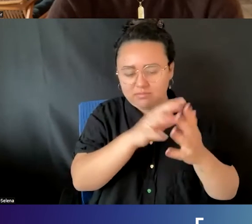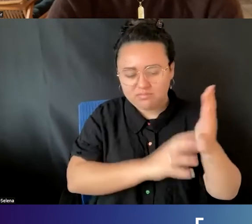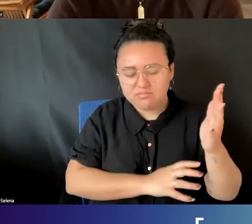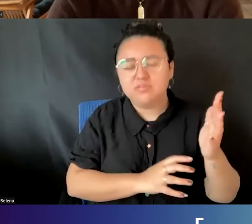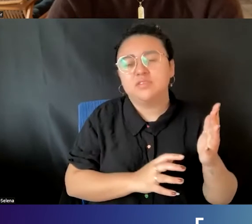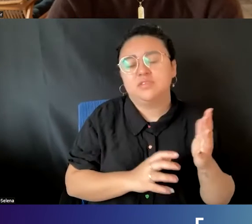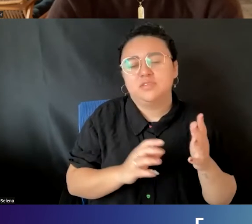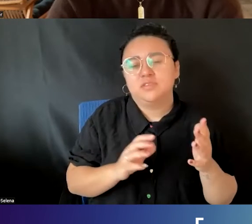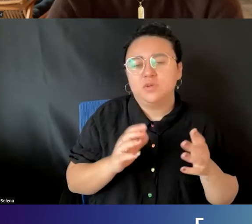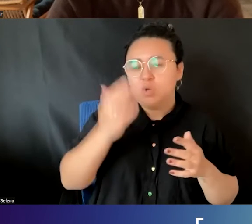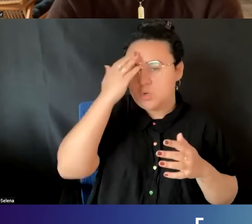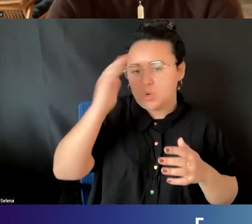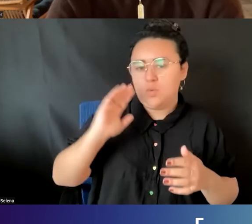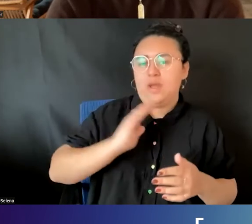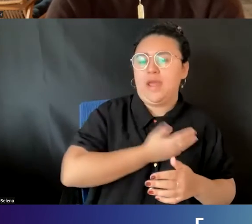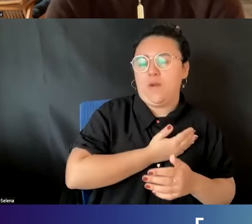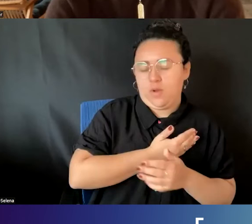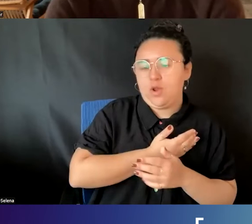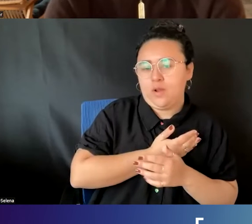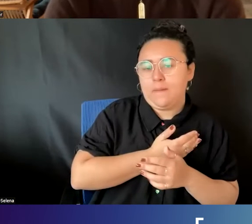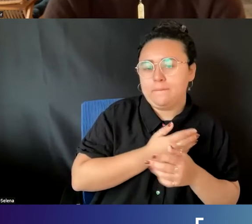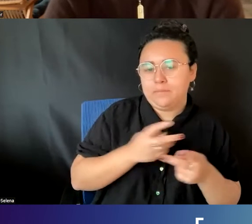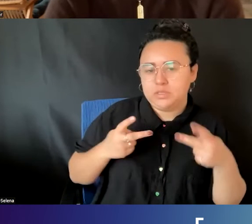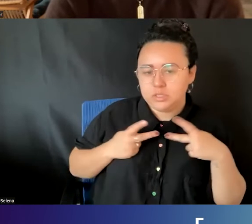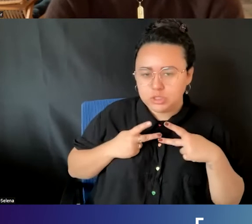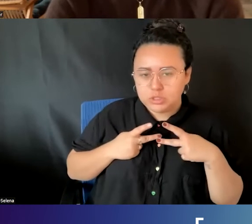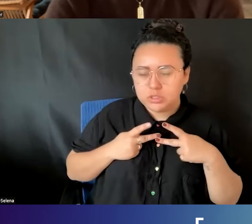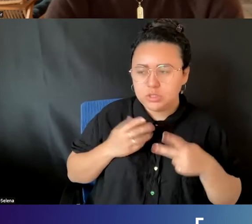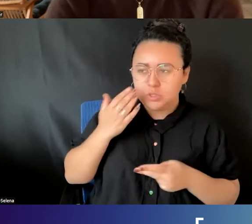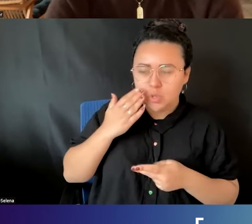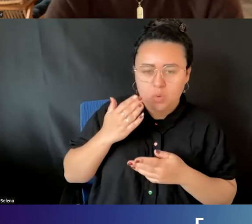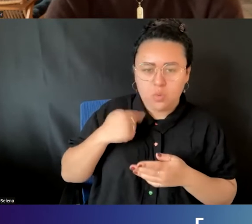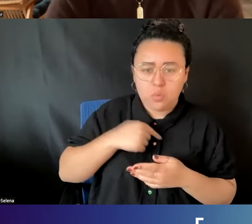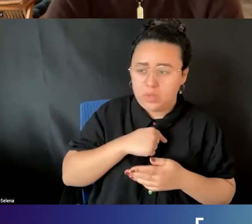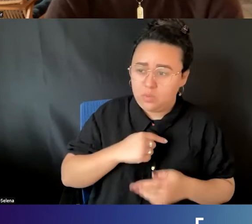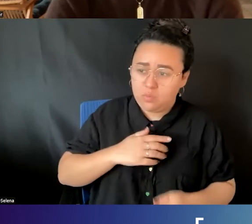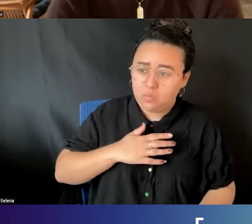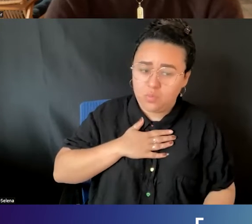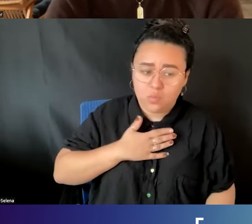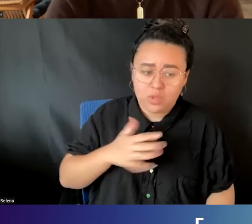Our position. No, that we're willing to walk away.